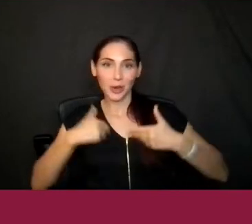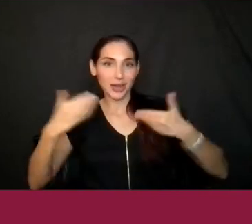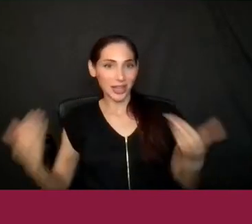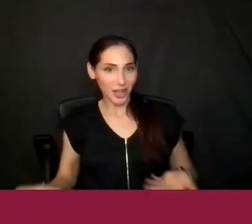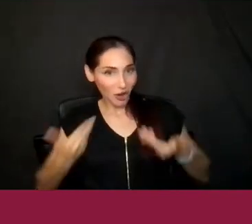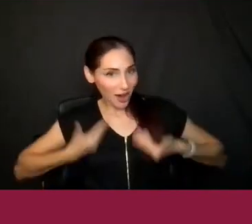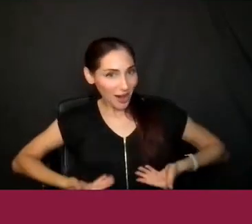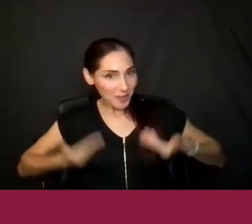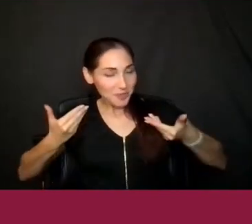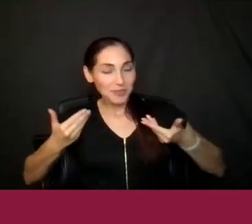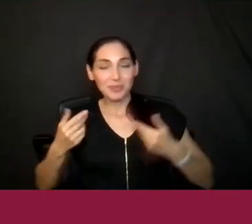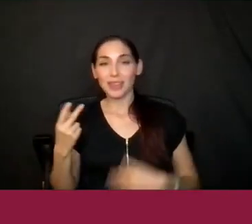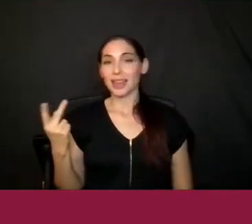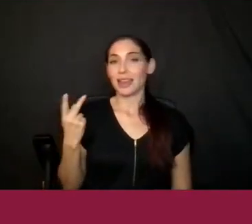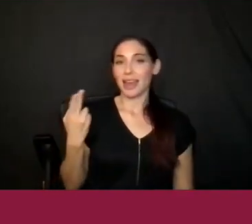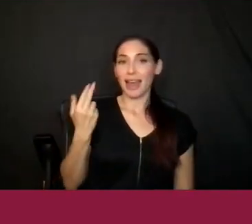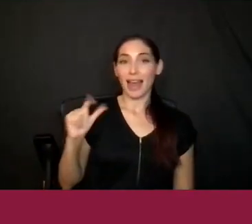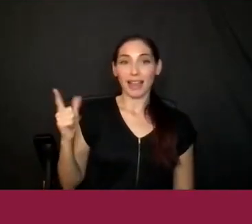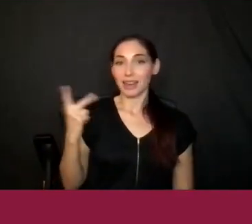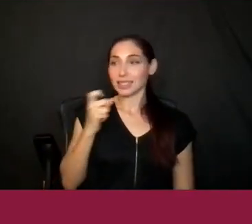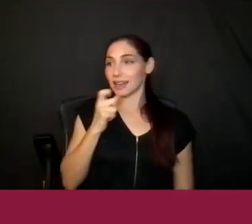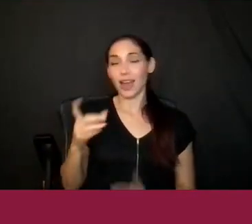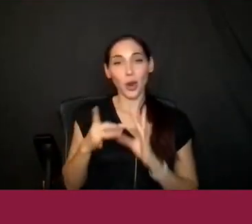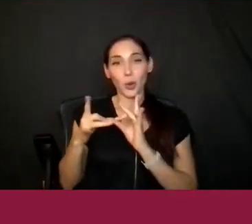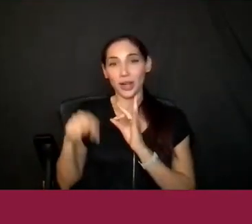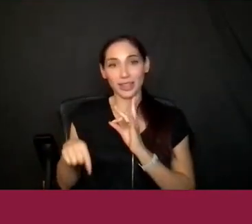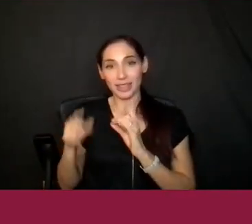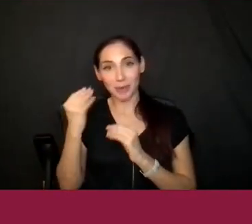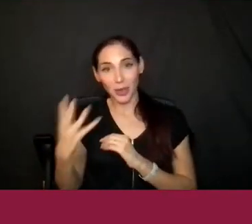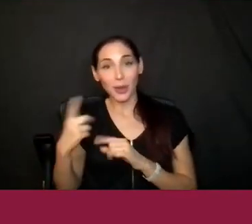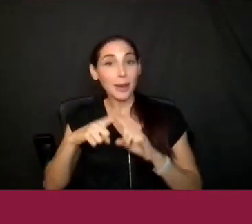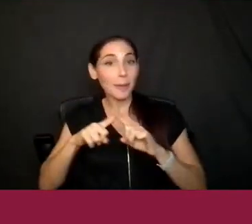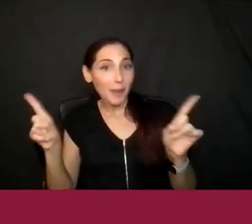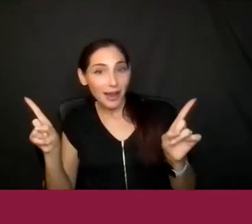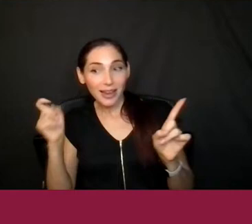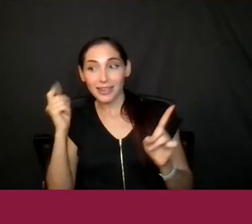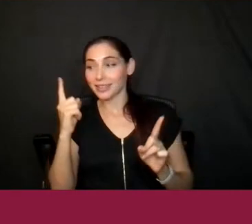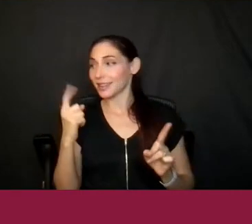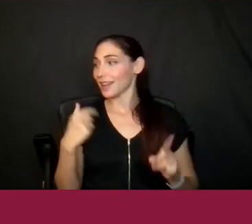Hal and I did not coordinate this, by the way, but, board, I am here to talk to you